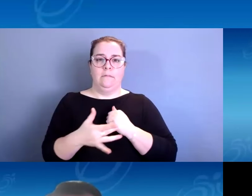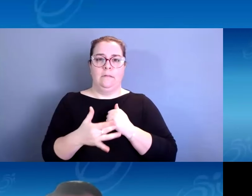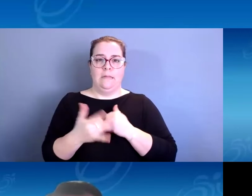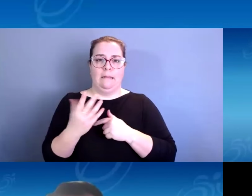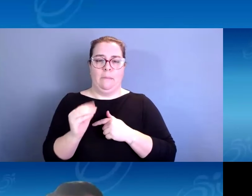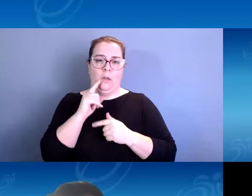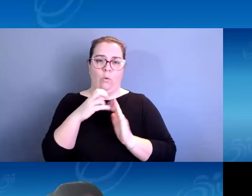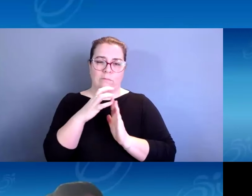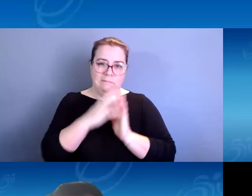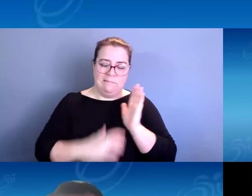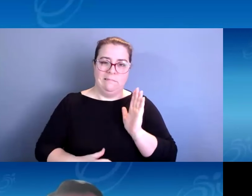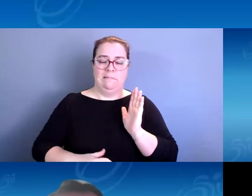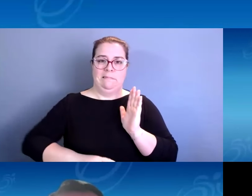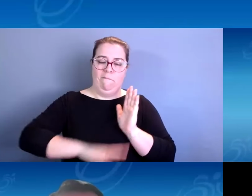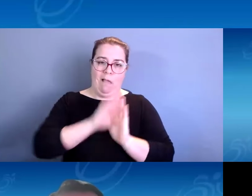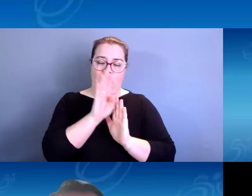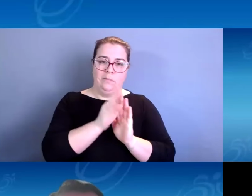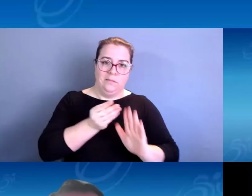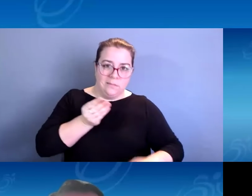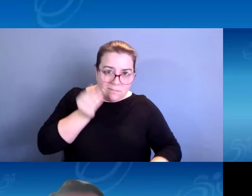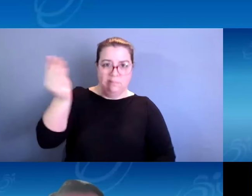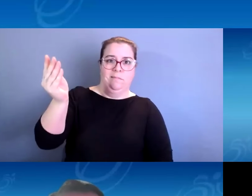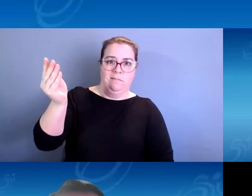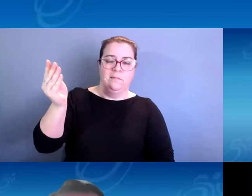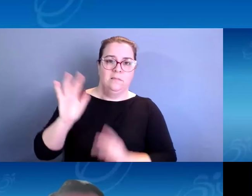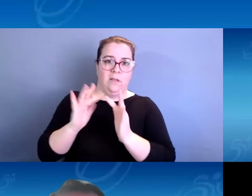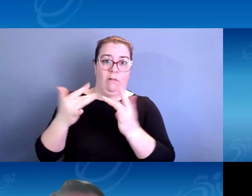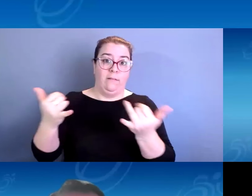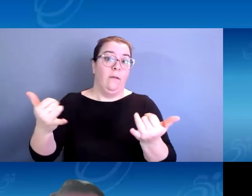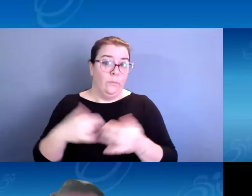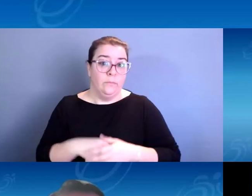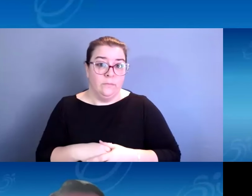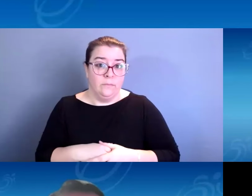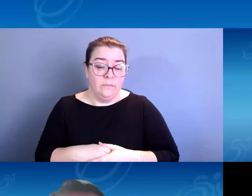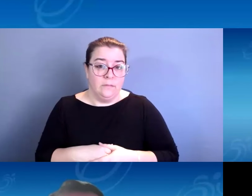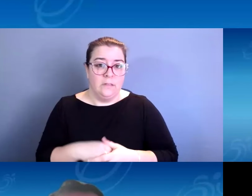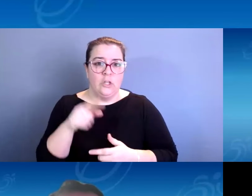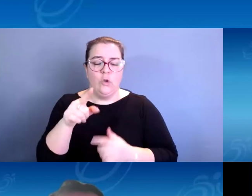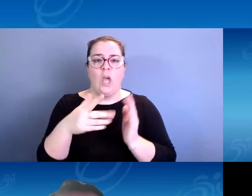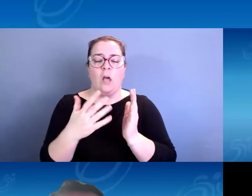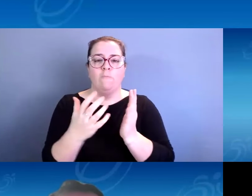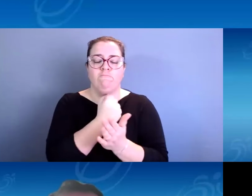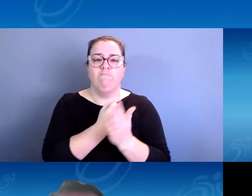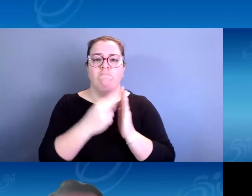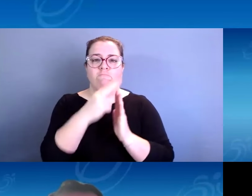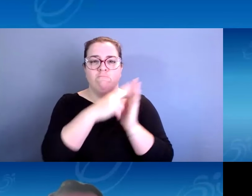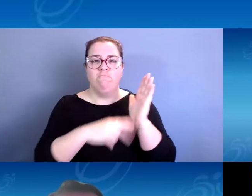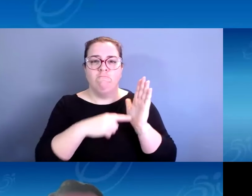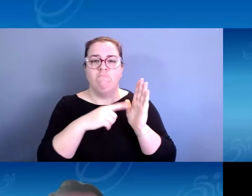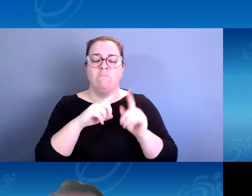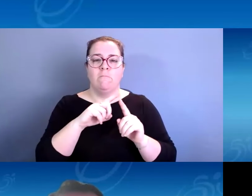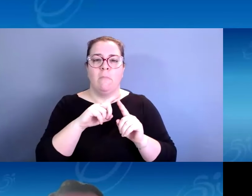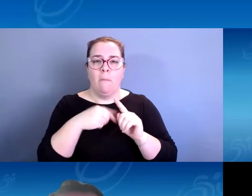Go look at our clause on, on on recruitment. And job application processes.